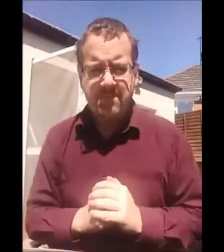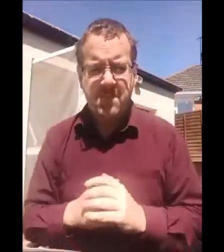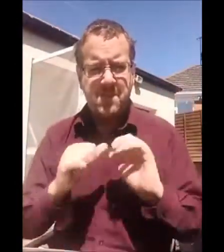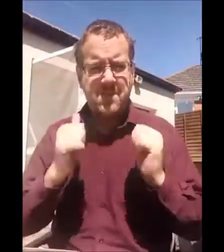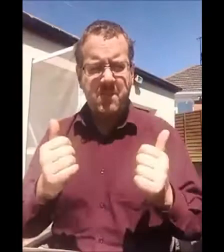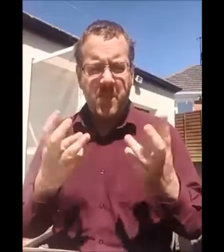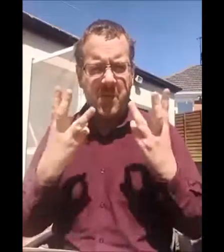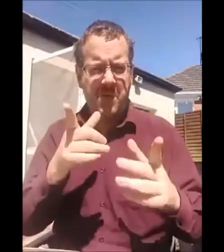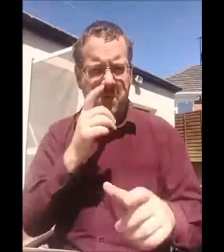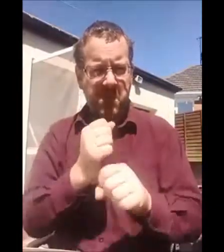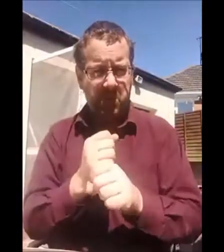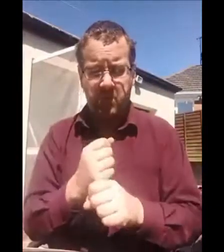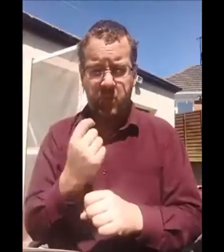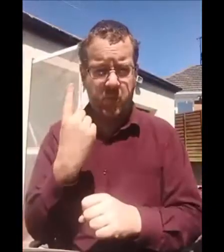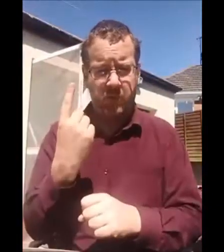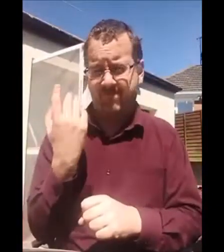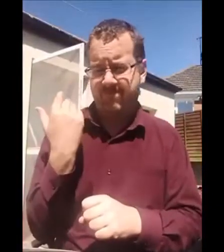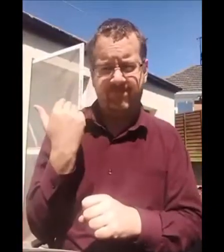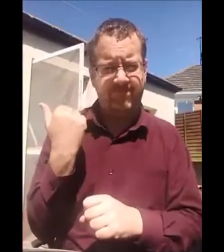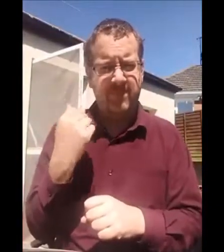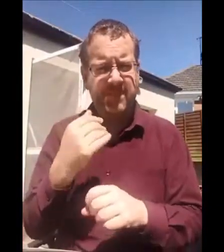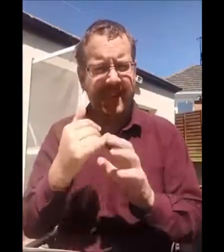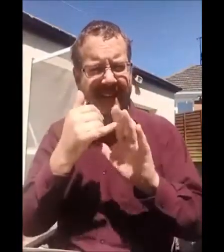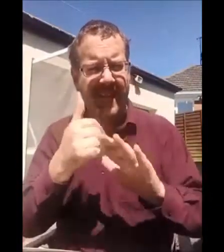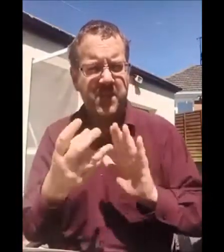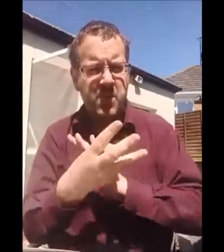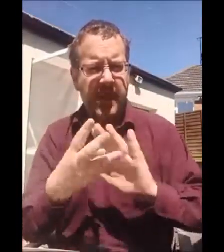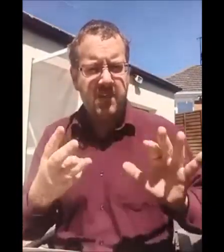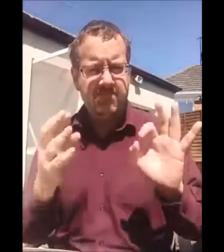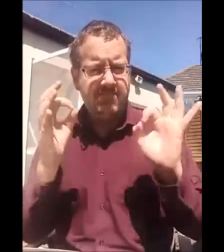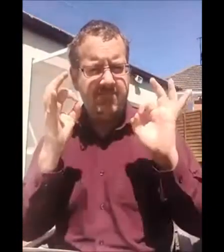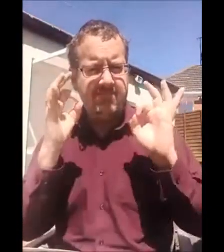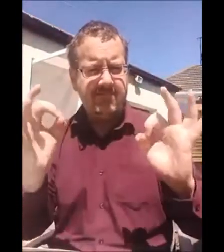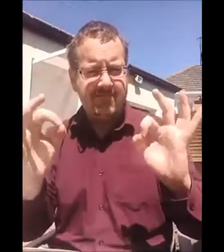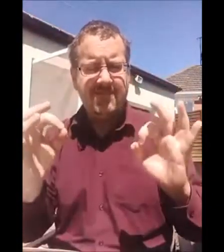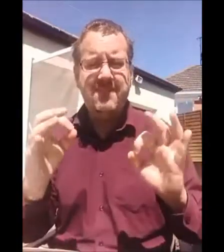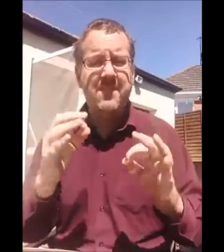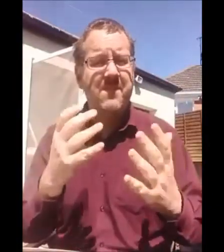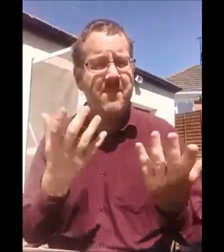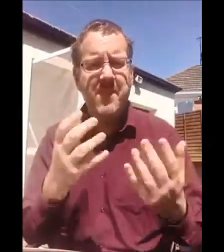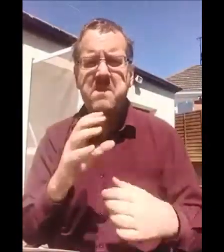So I just want to talk about something that happened last week that was fantastic.